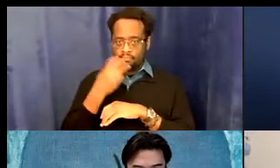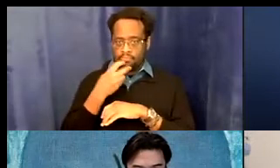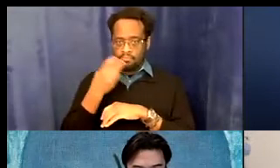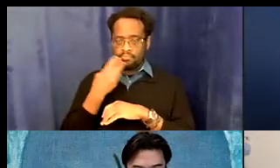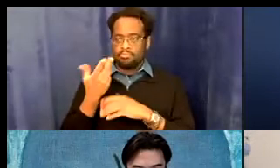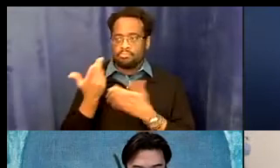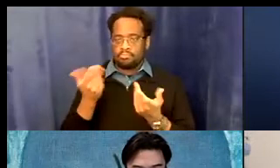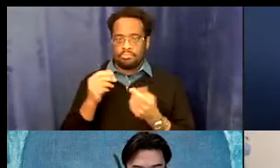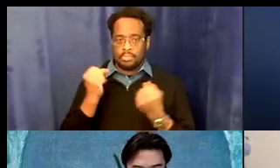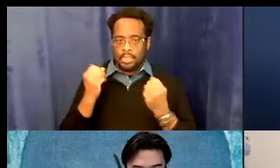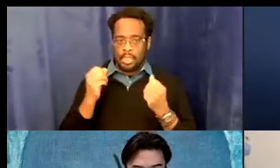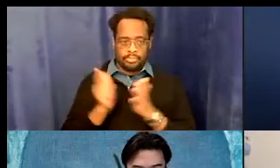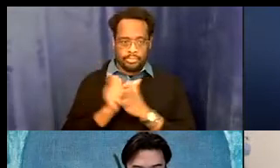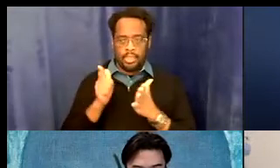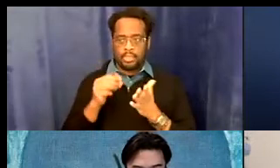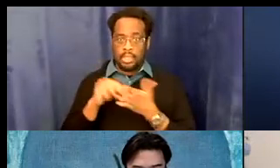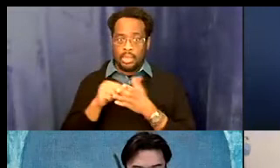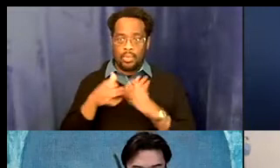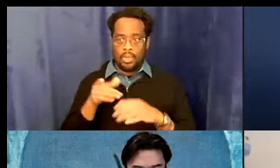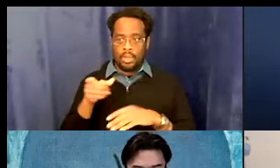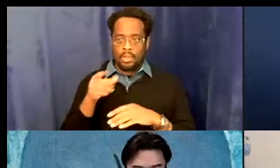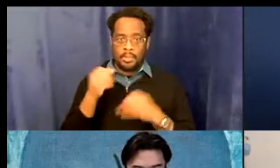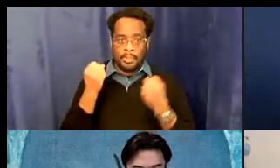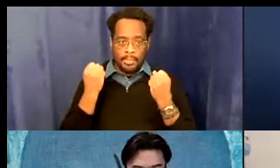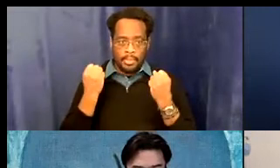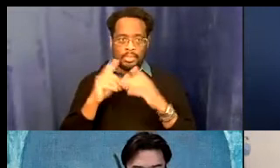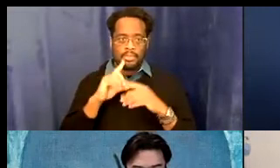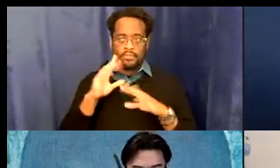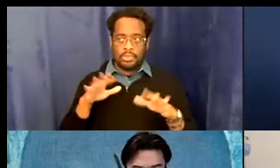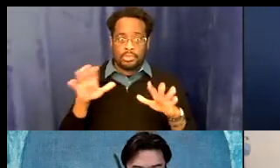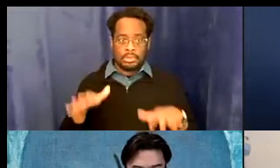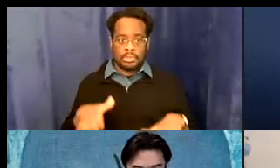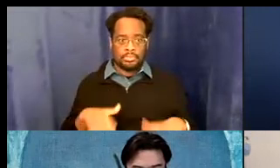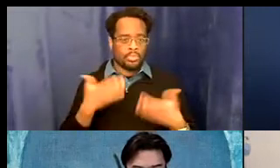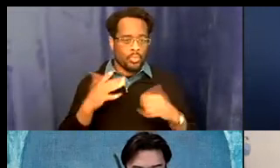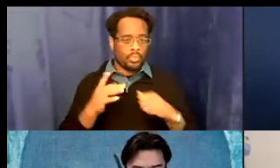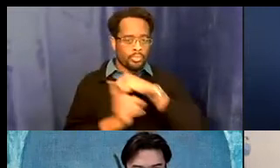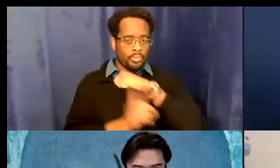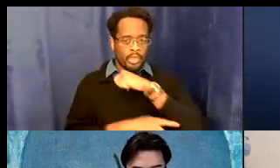deaf institutions to force that sense of oralism and ban sign language in a way many deaf children